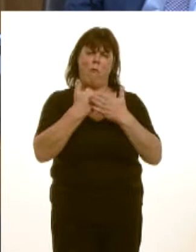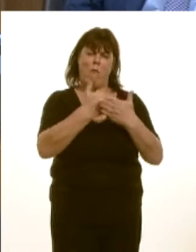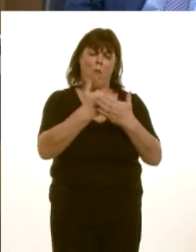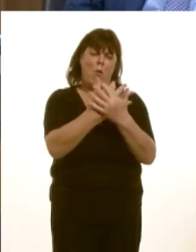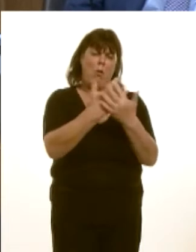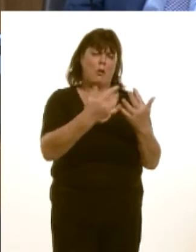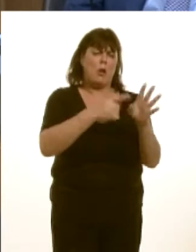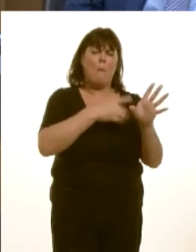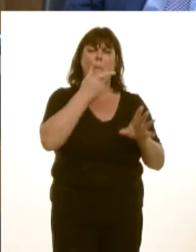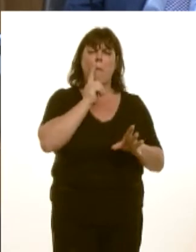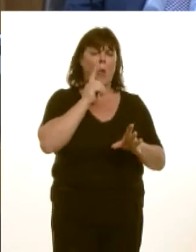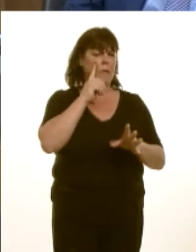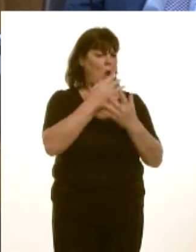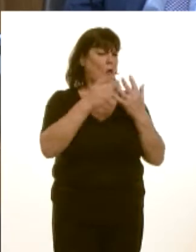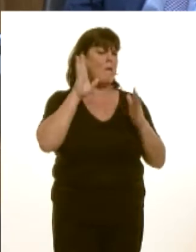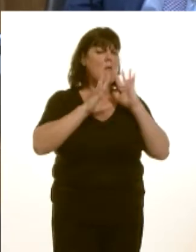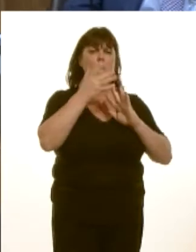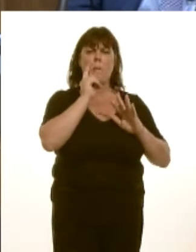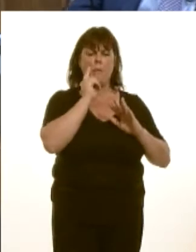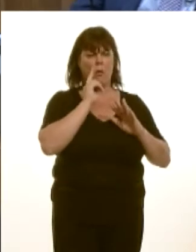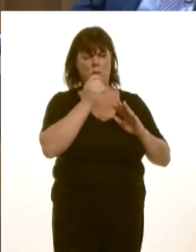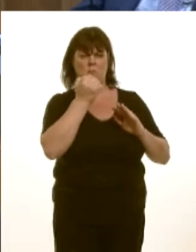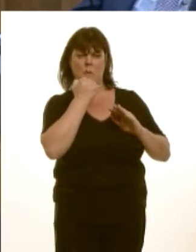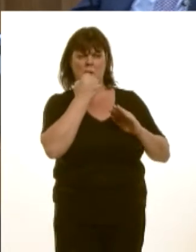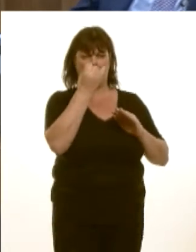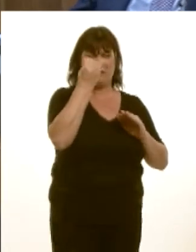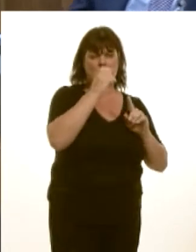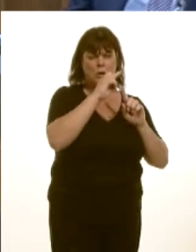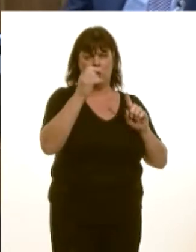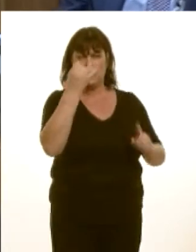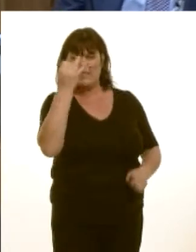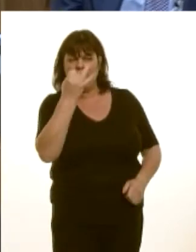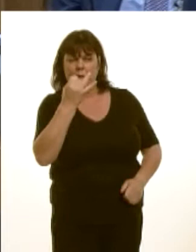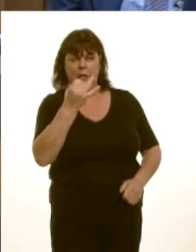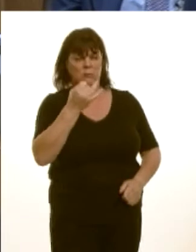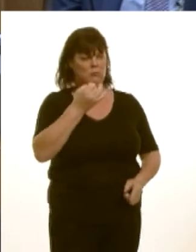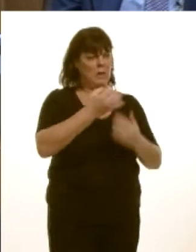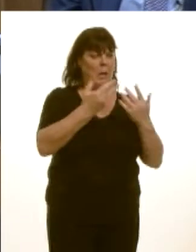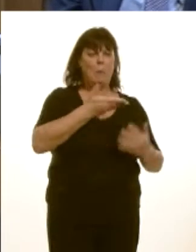people in Wales, particularly those around 16 or 17 years old, where there is a substantial